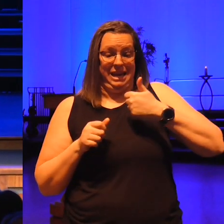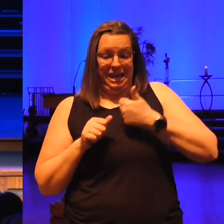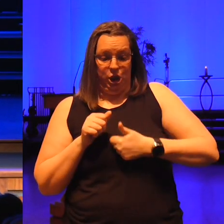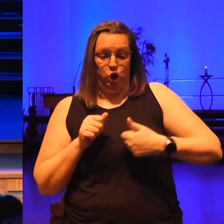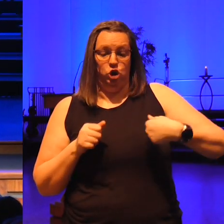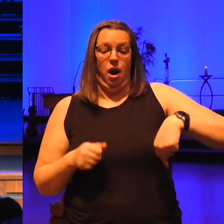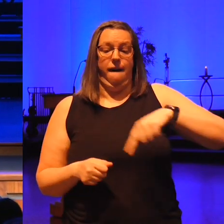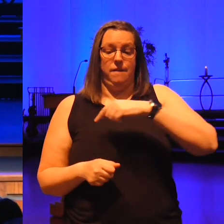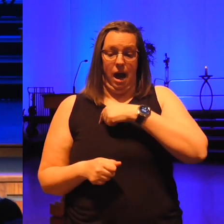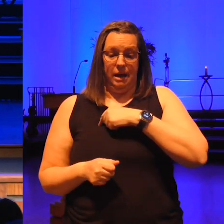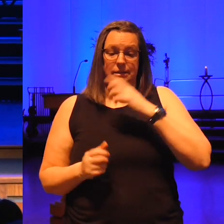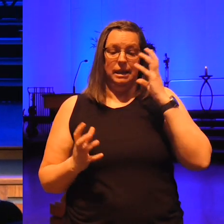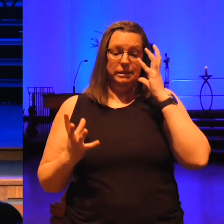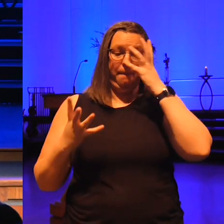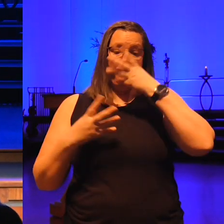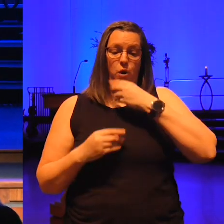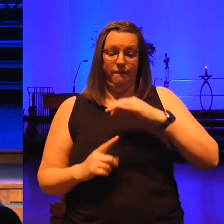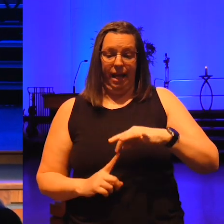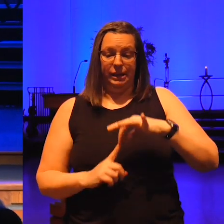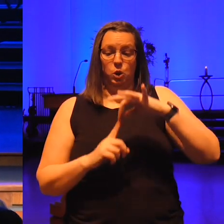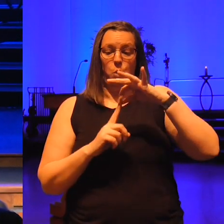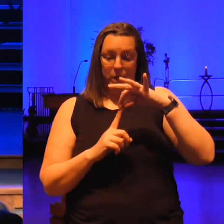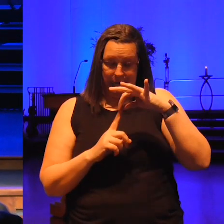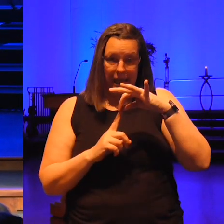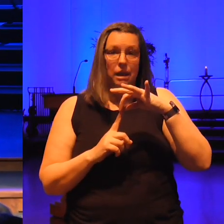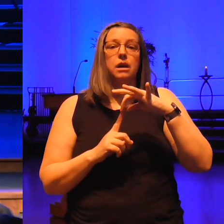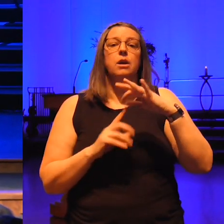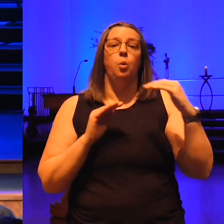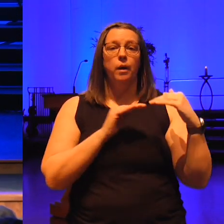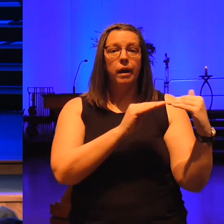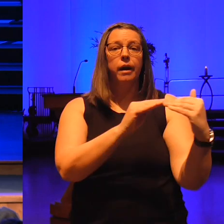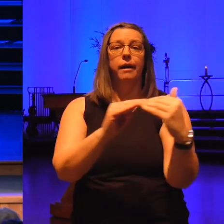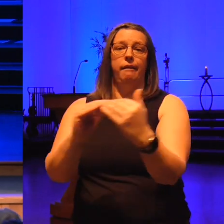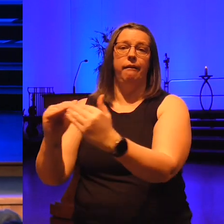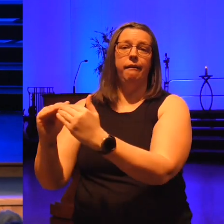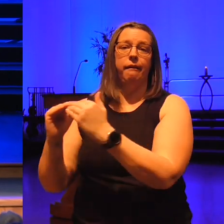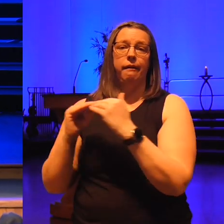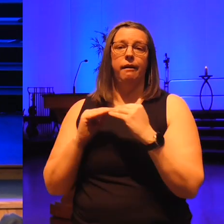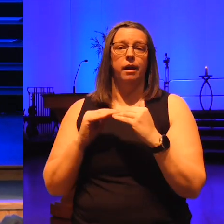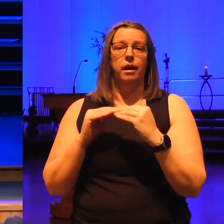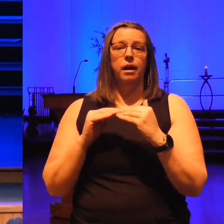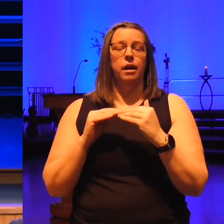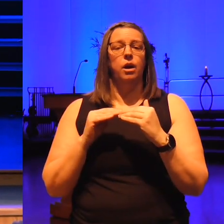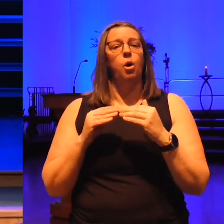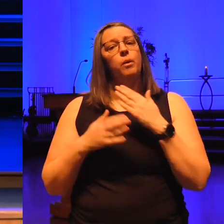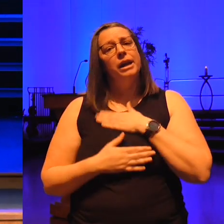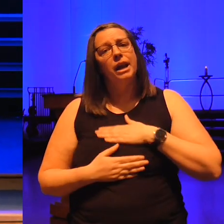and at the level of ideas we can enjoy trying to change each other's minds and talk about this and